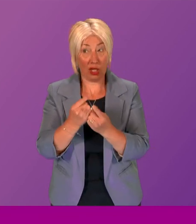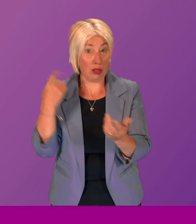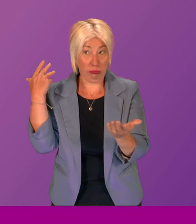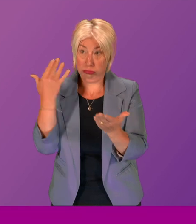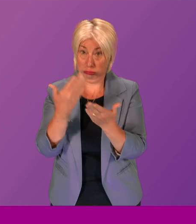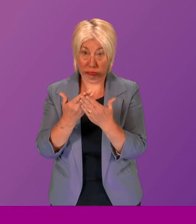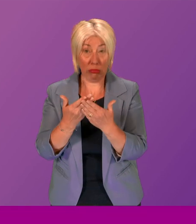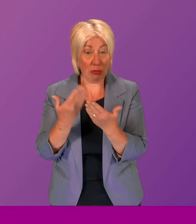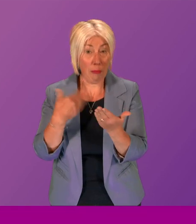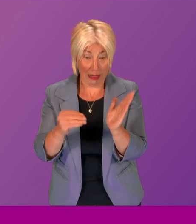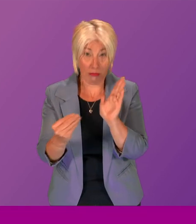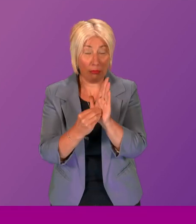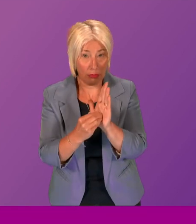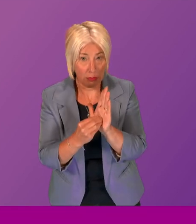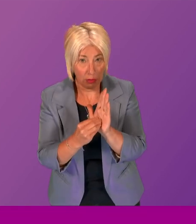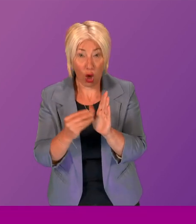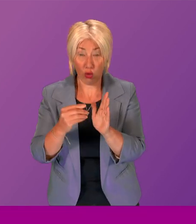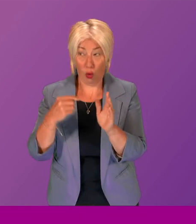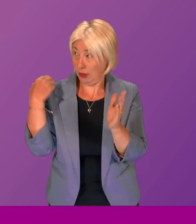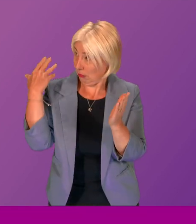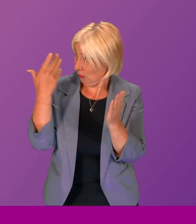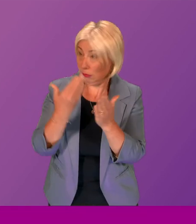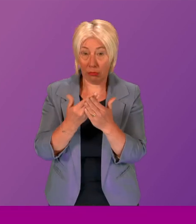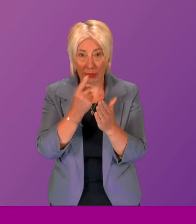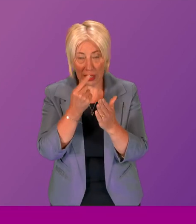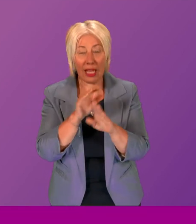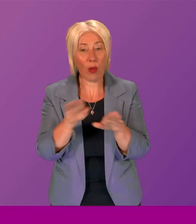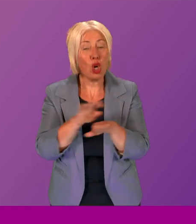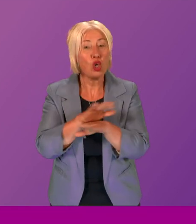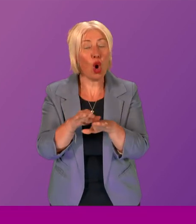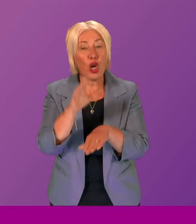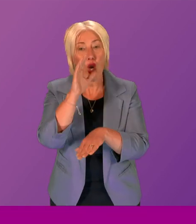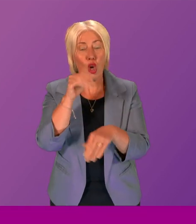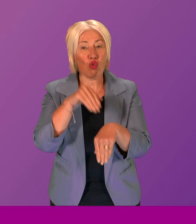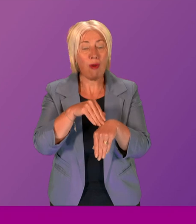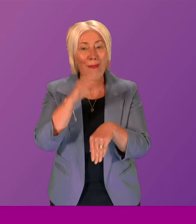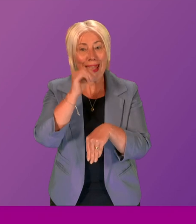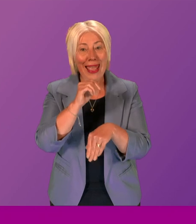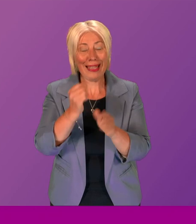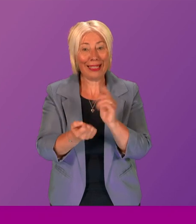Secondly, as well as having been around for many years, the recording of non-crime